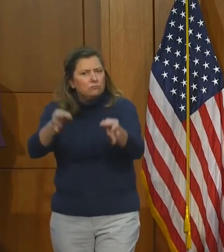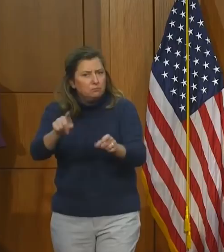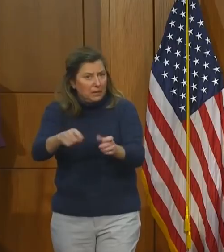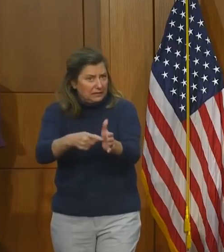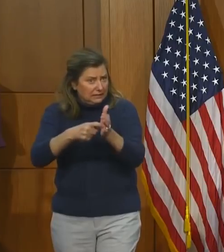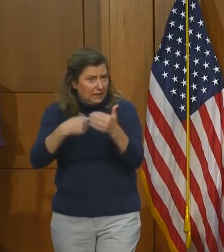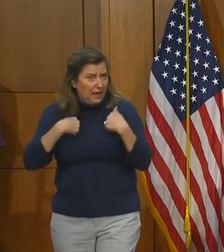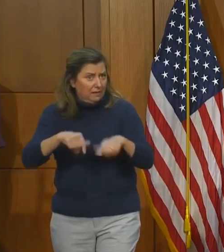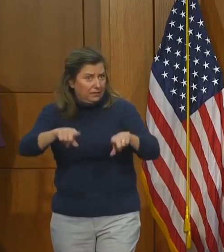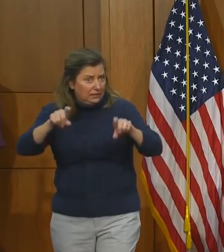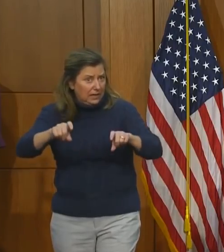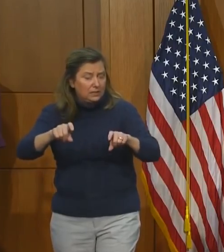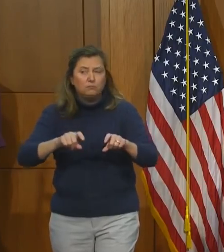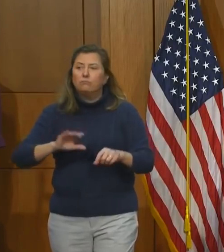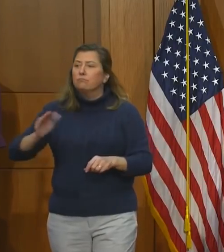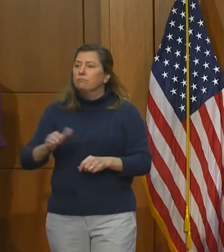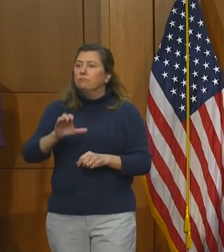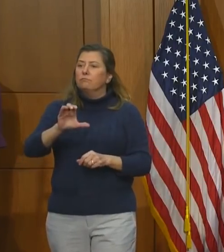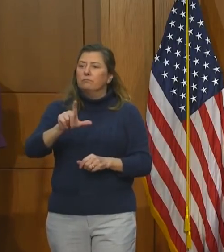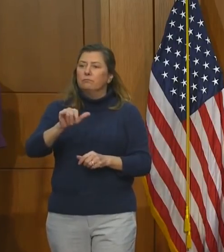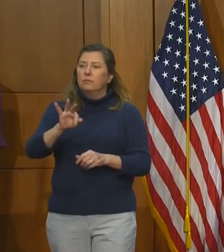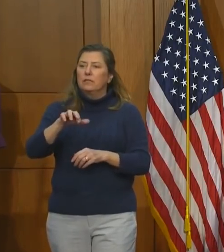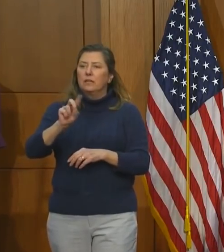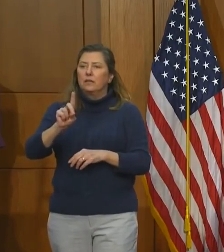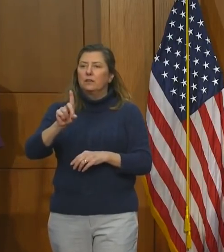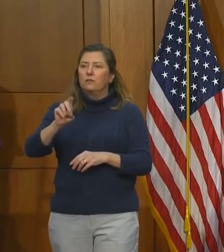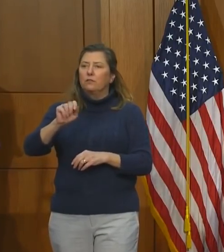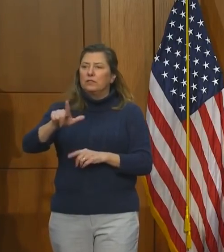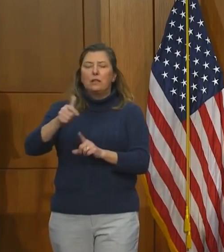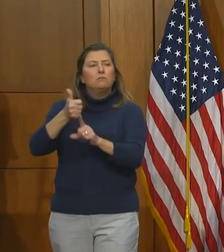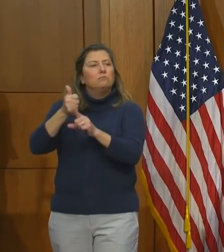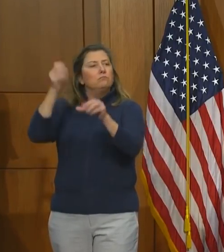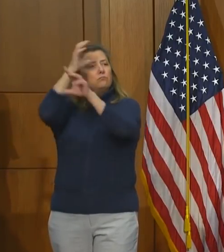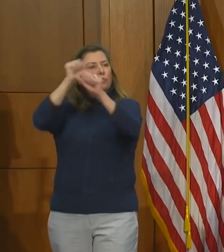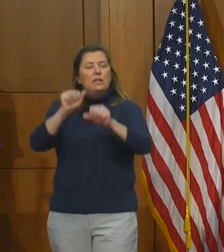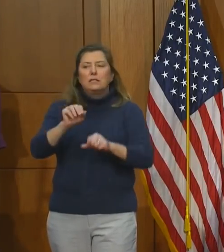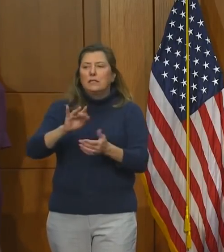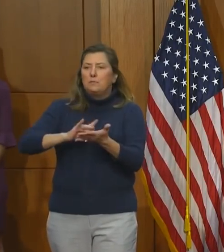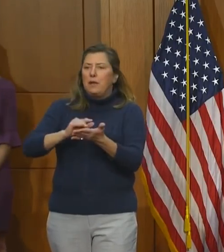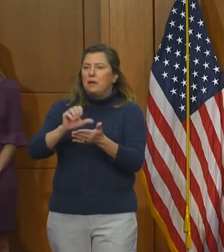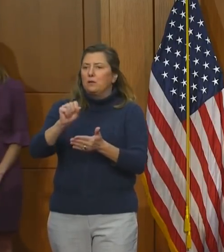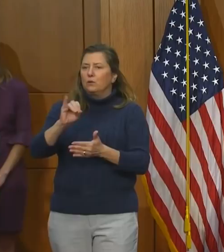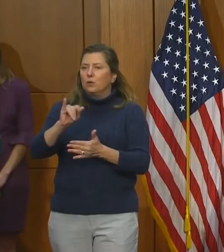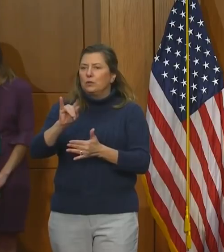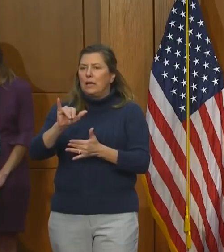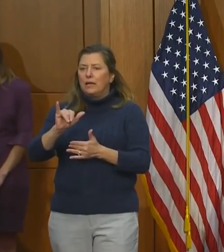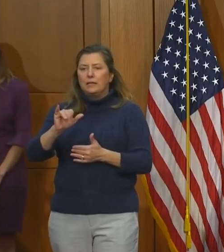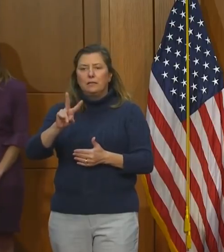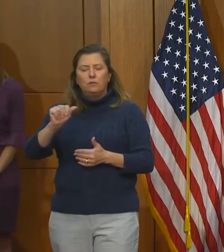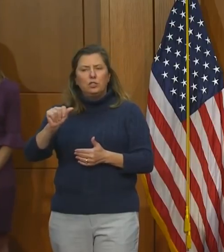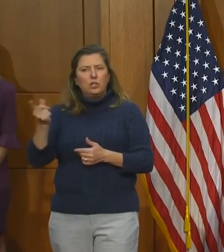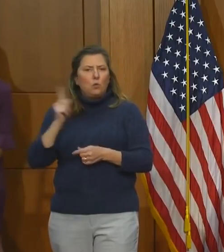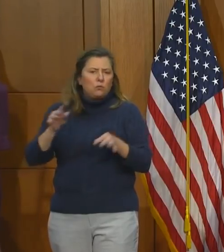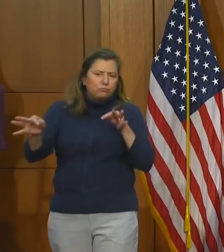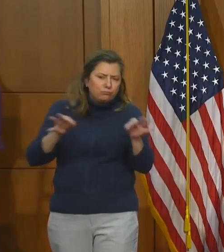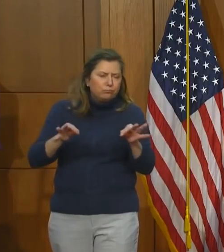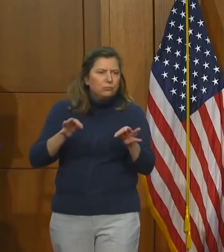COVID SYMPTOMS YOUR DOCTOR IS ABLE TO DETERMINE IF YOU NEED TO BE TESTED. I'D LIKE TO WELCOME DR CLIFFORD DEAL.